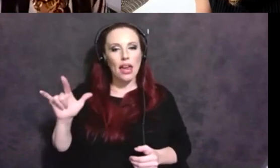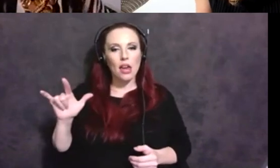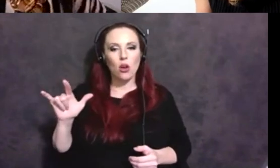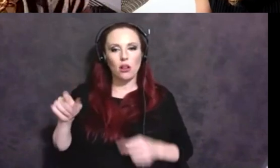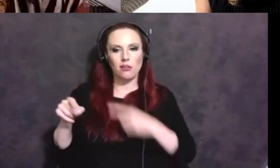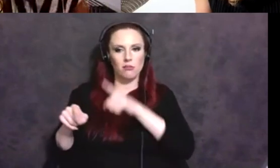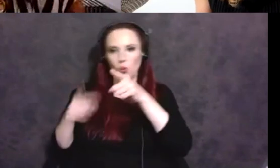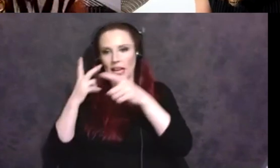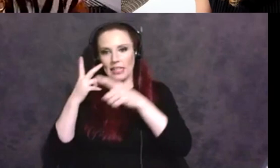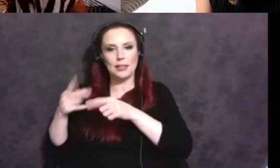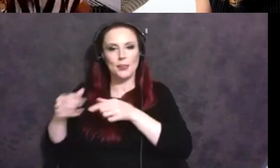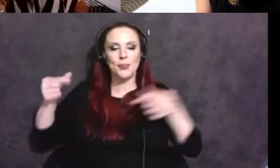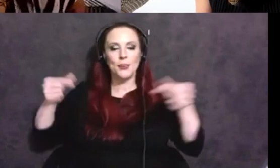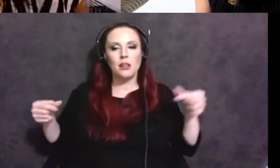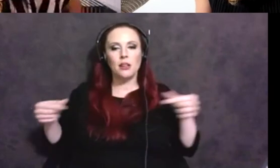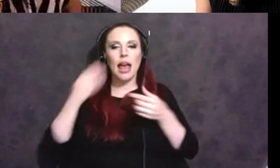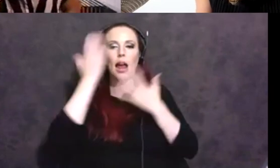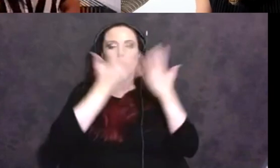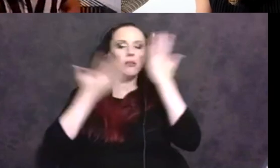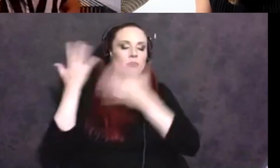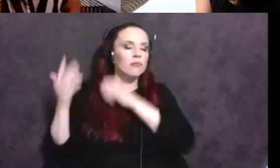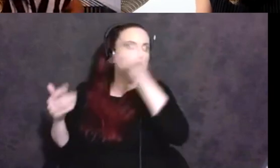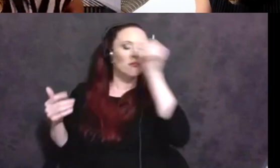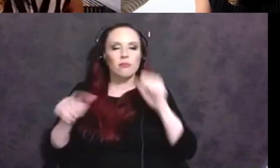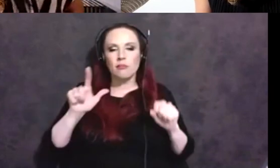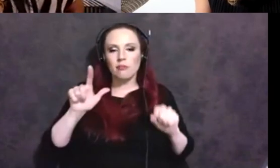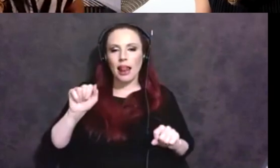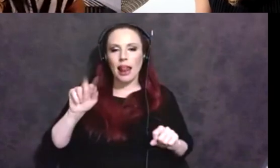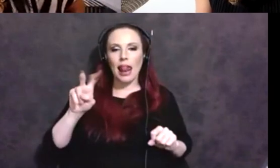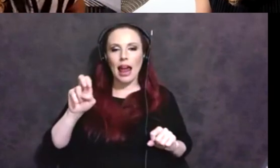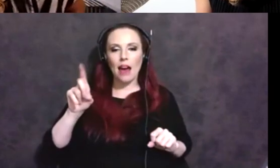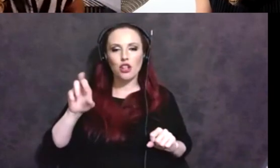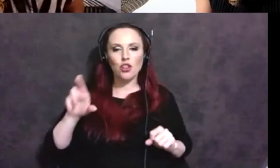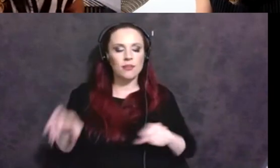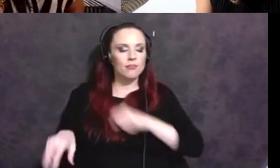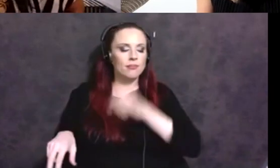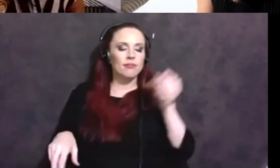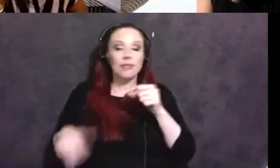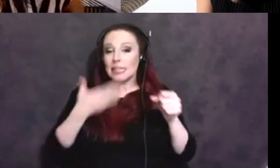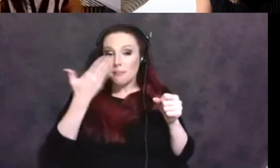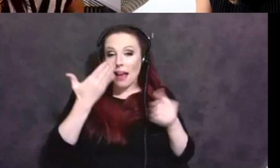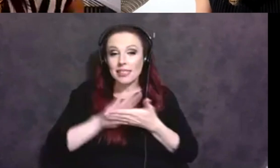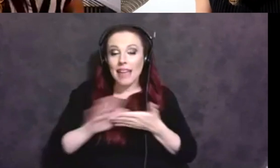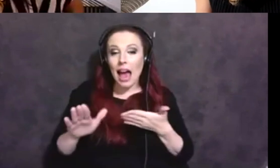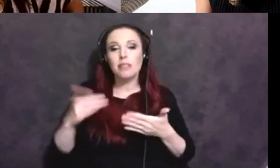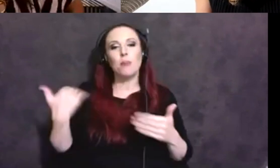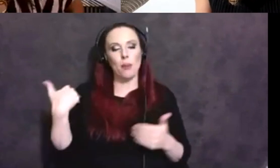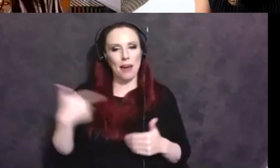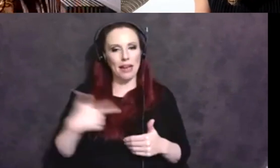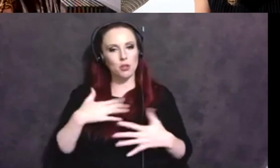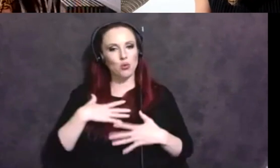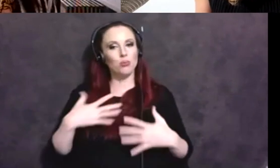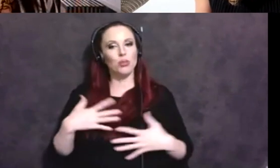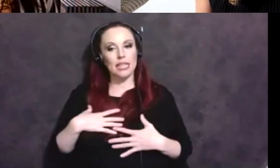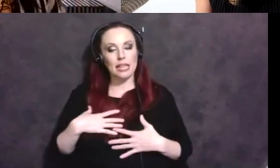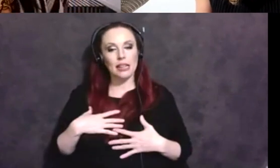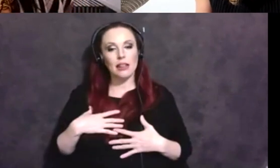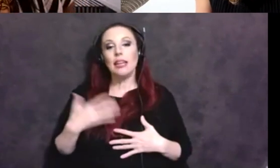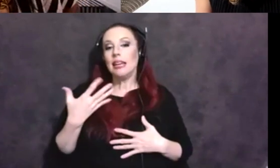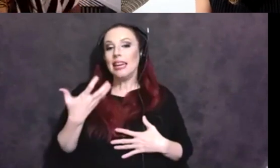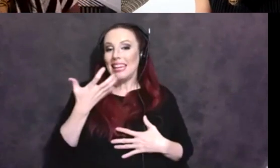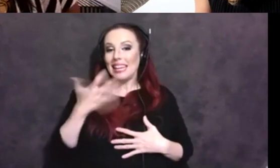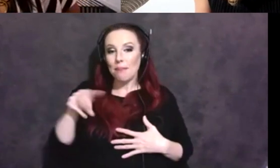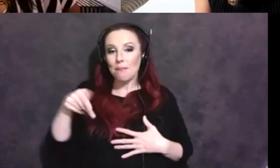remind myself to breathe, not only do I have scented oils sitting at my desk and literally